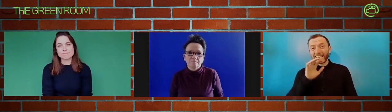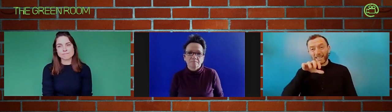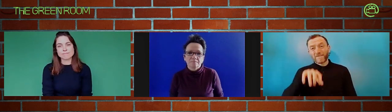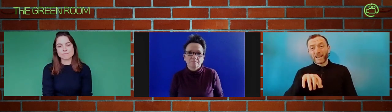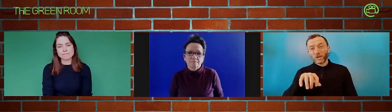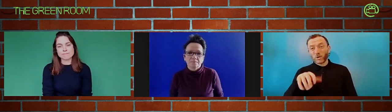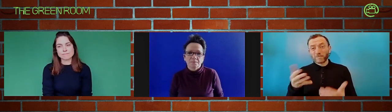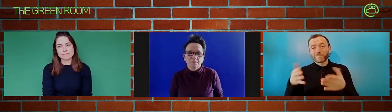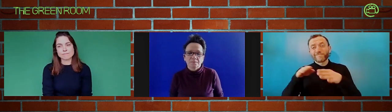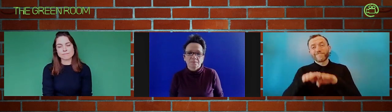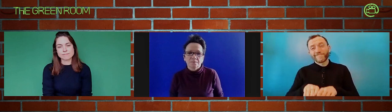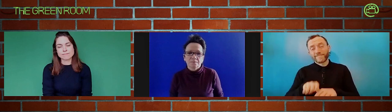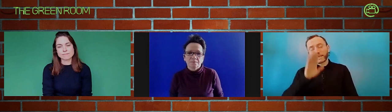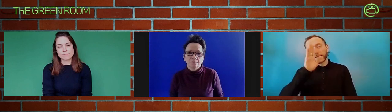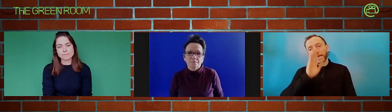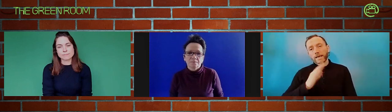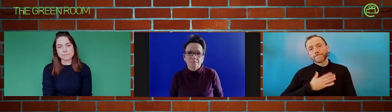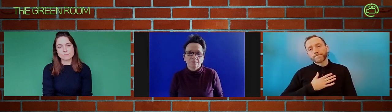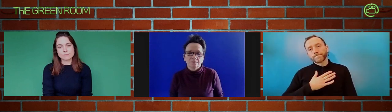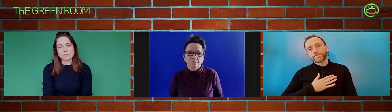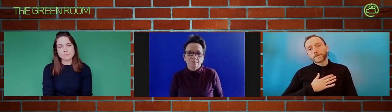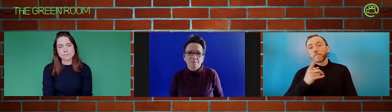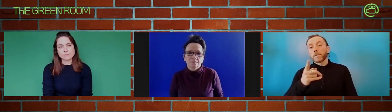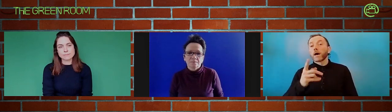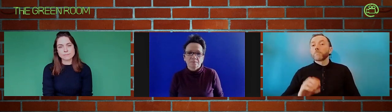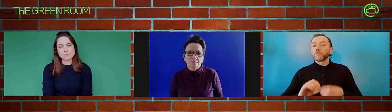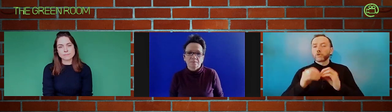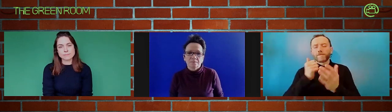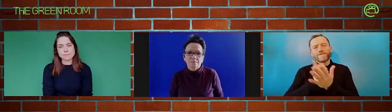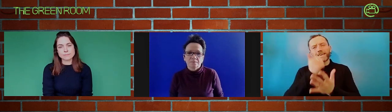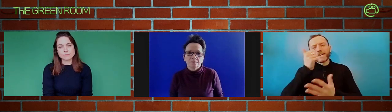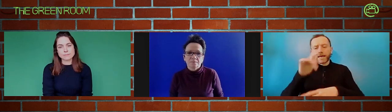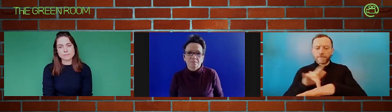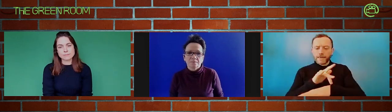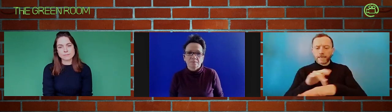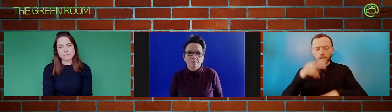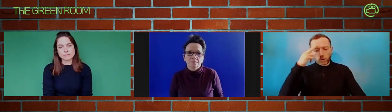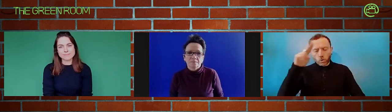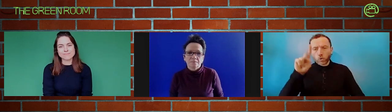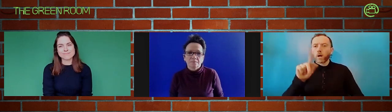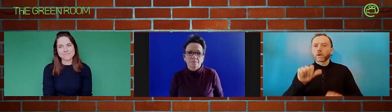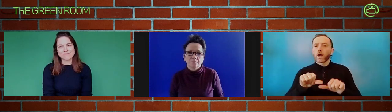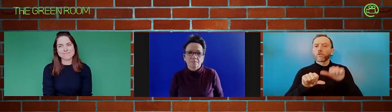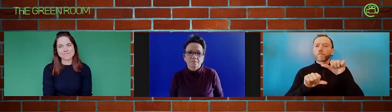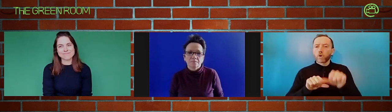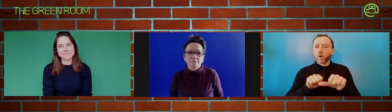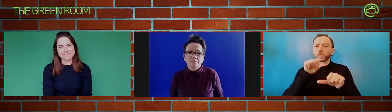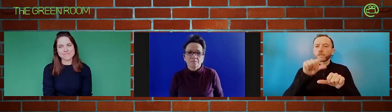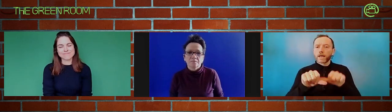what we did was produce a brilliant piece of theatre called The Process. I saw it, brilliant!